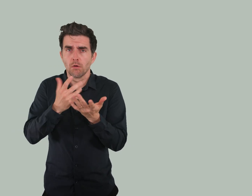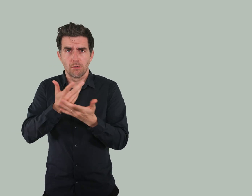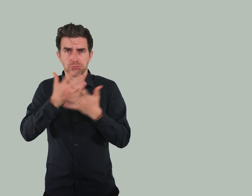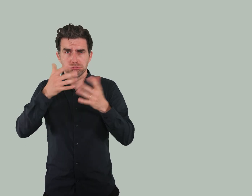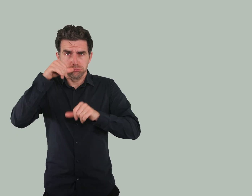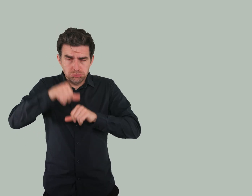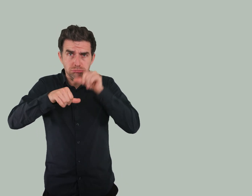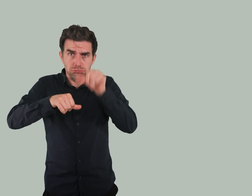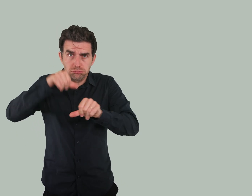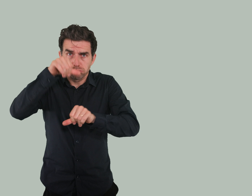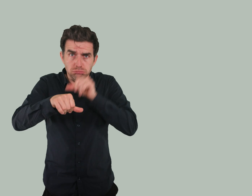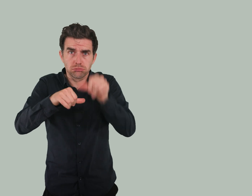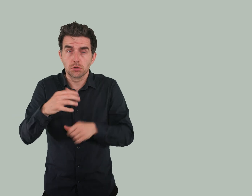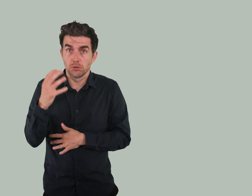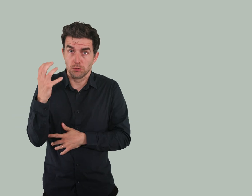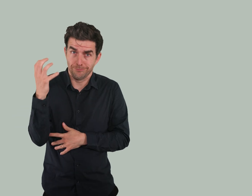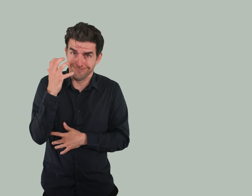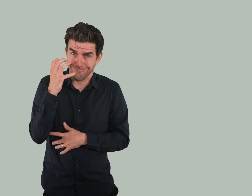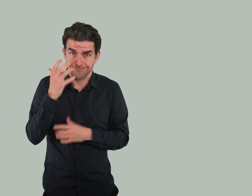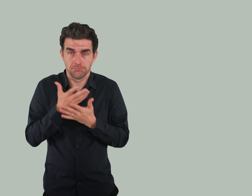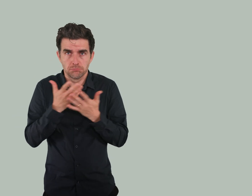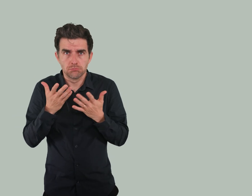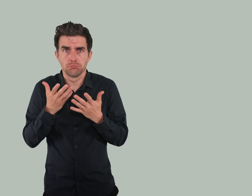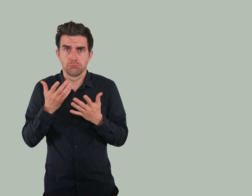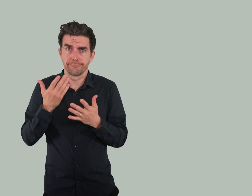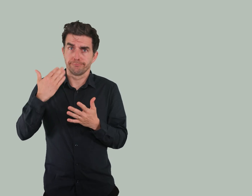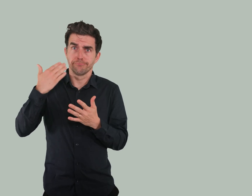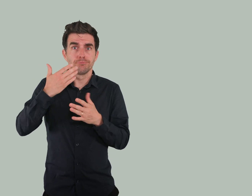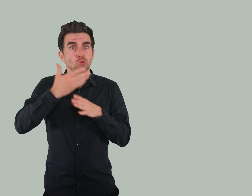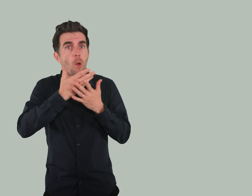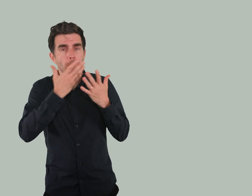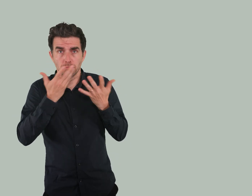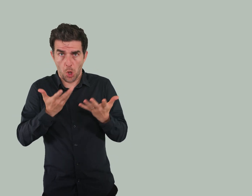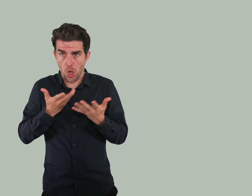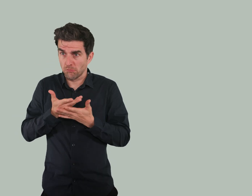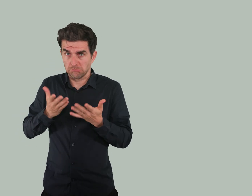and multi-stage recruitment processes are increasingly being used for jobs